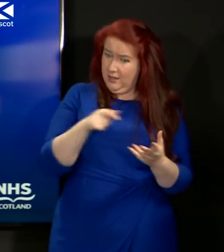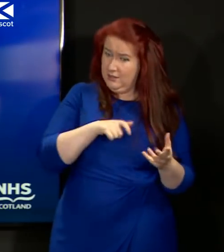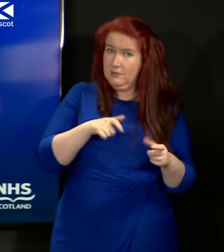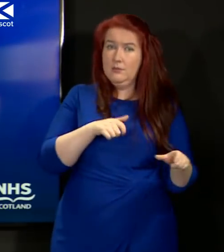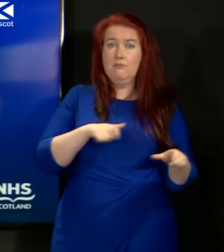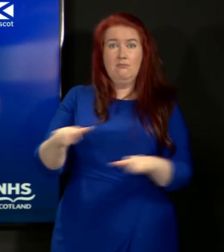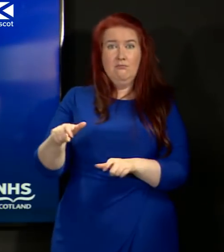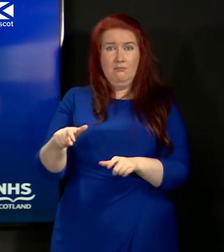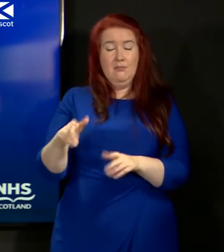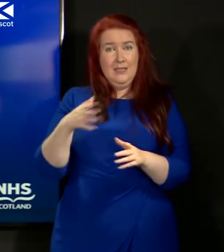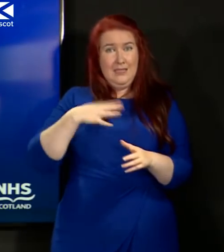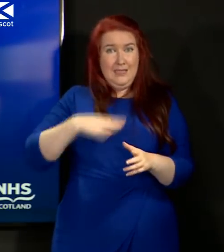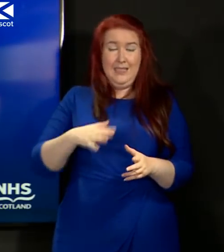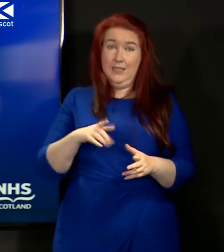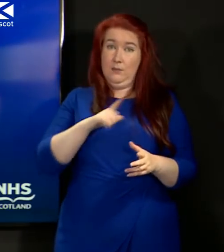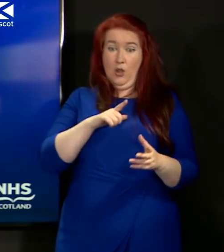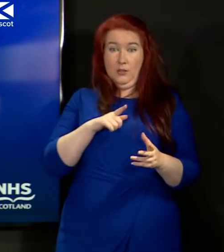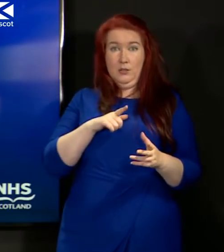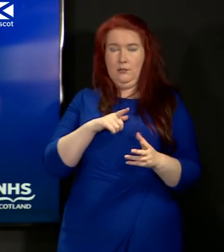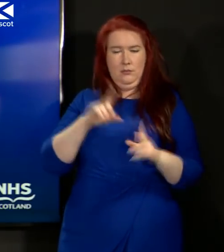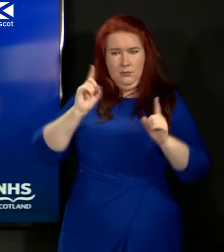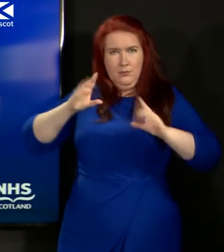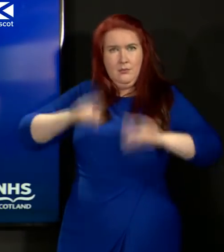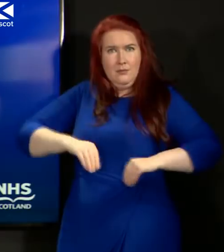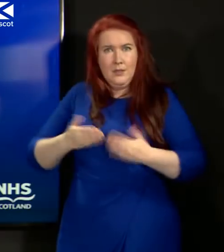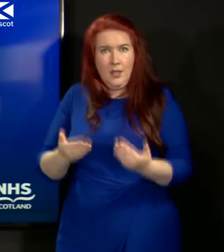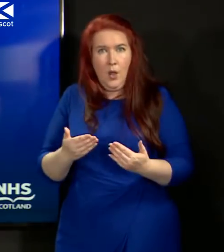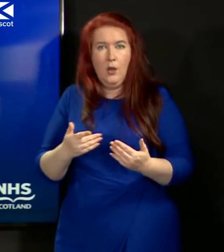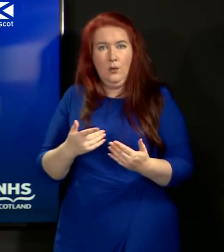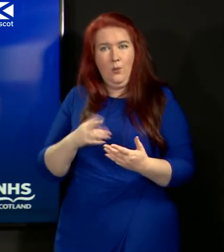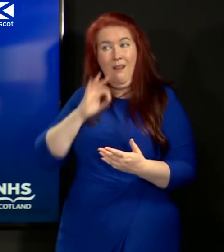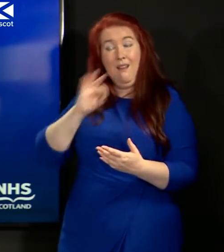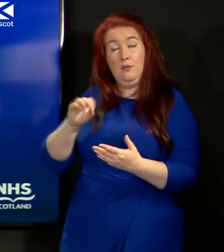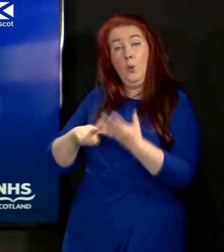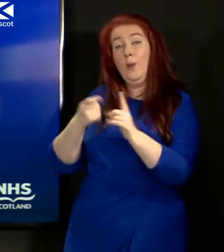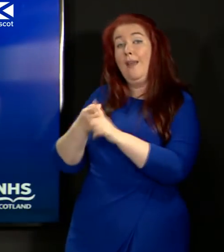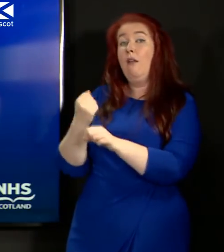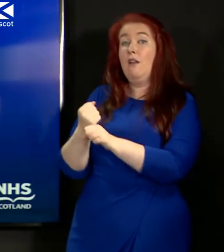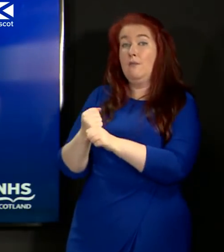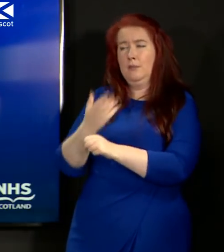it is required, and we are asking them to work with us to ensure that support